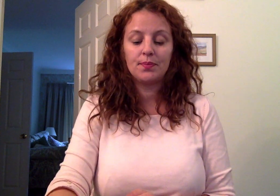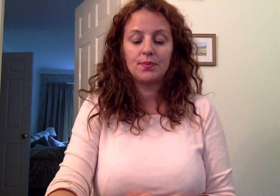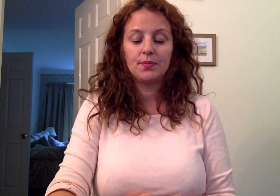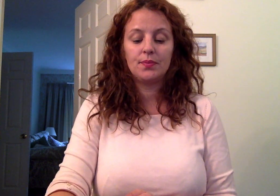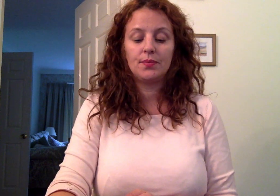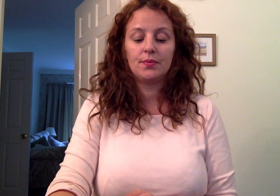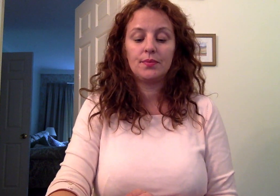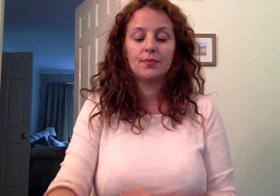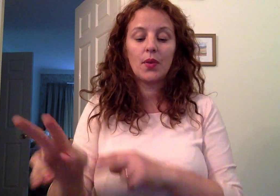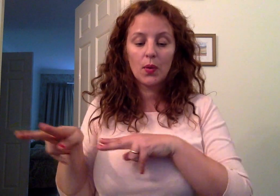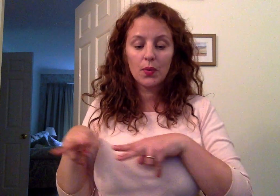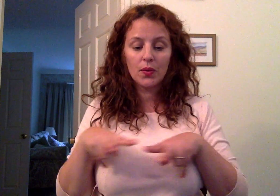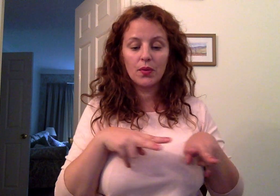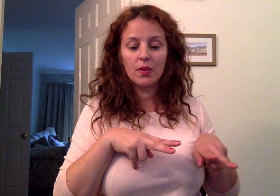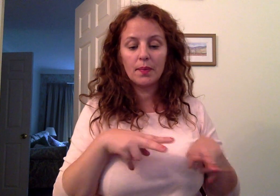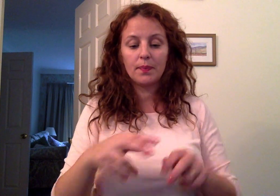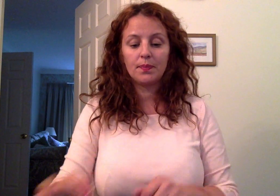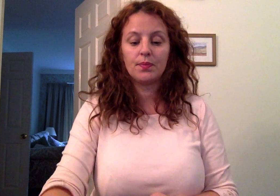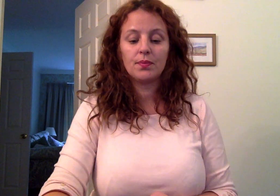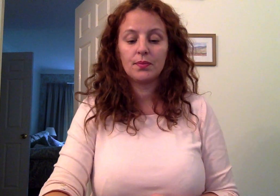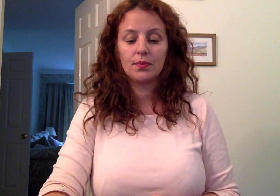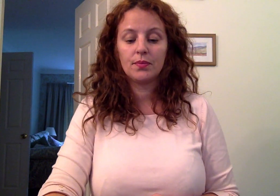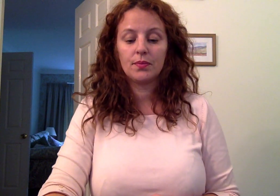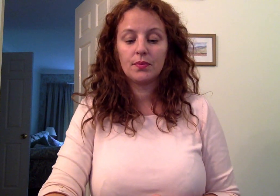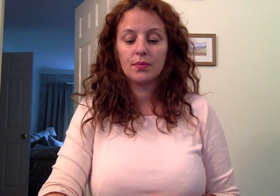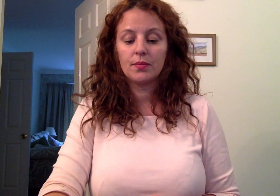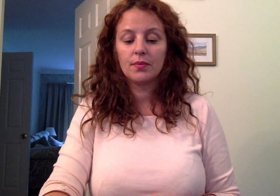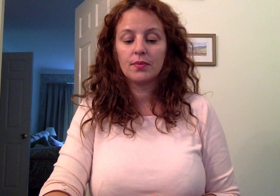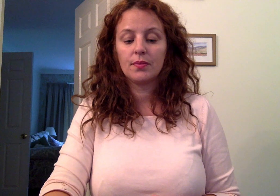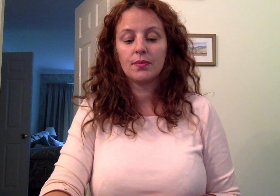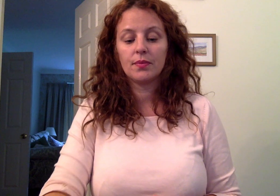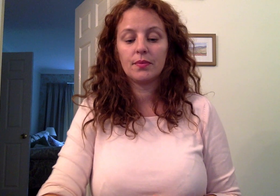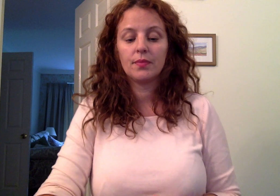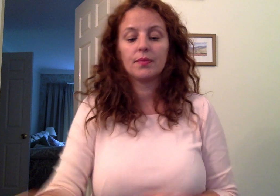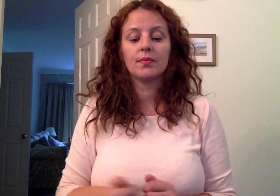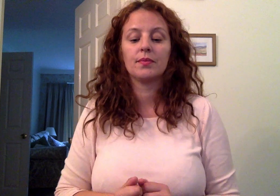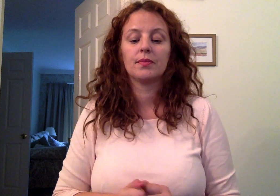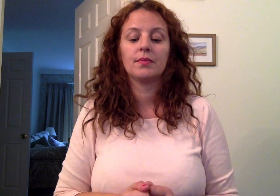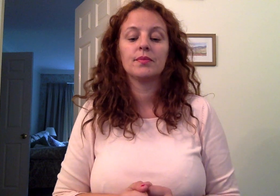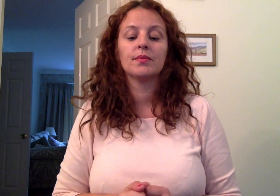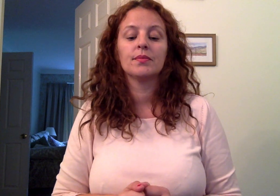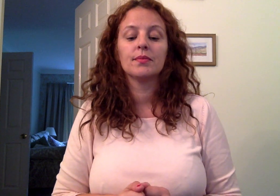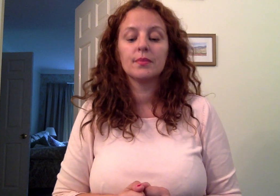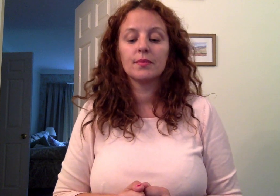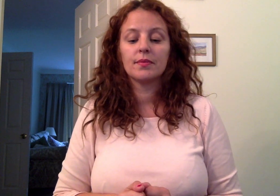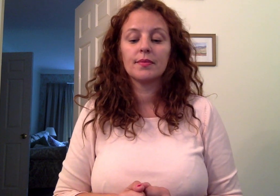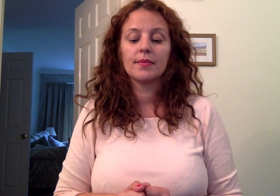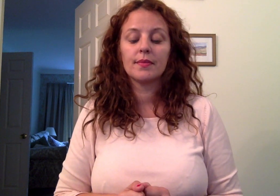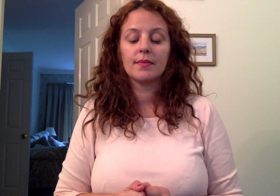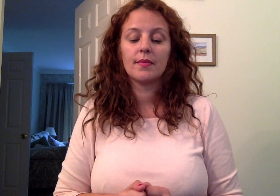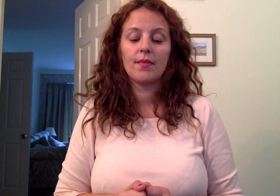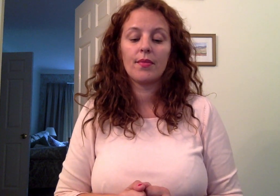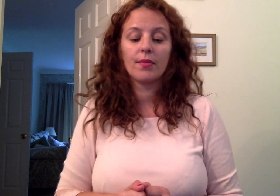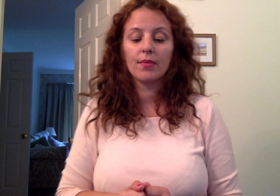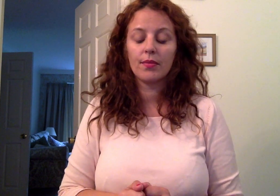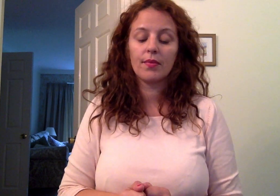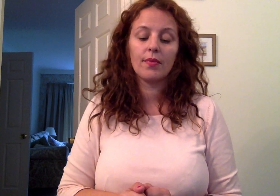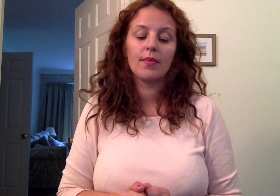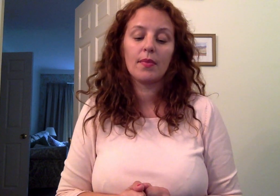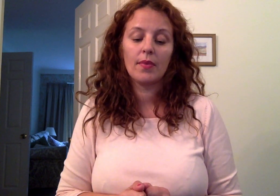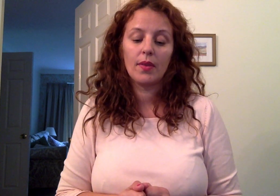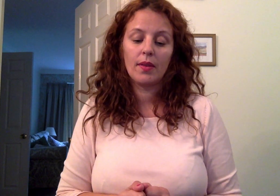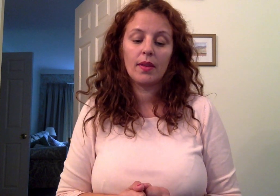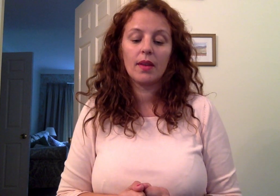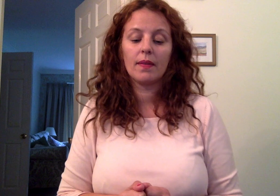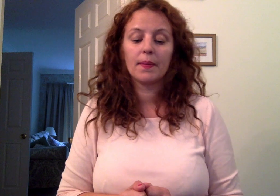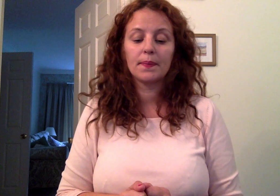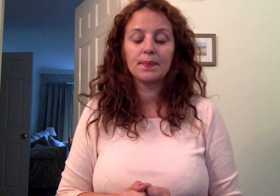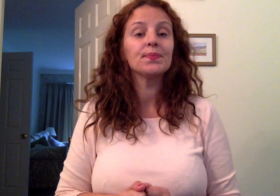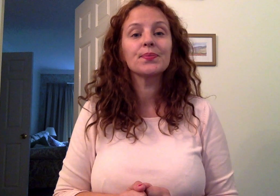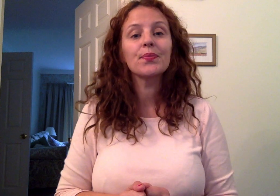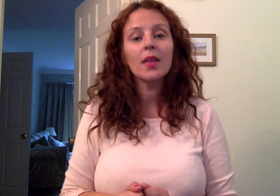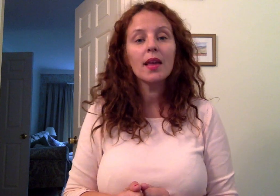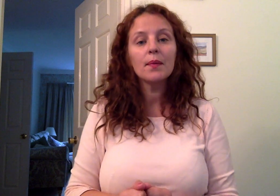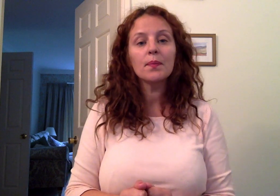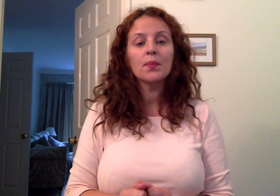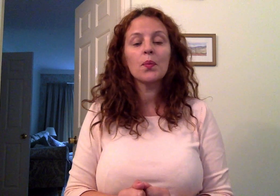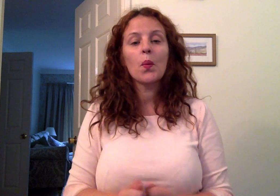I look after my grandchildren every Sunday but this Sunday I'm having a break.